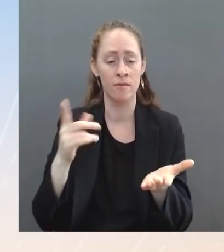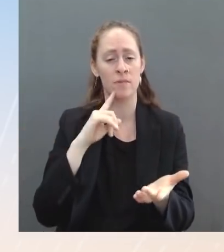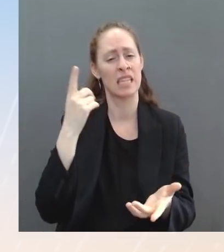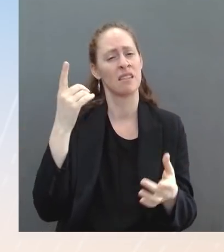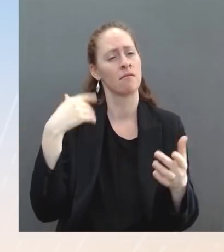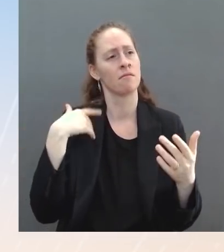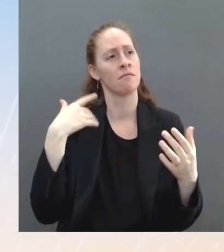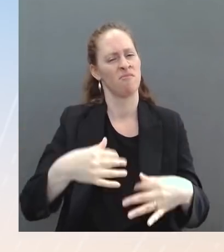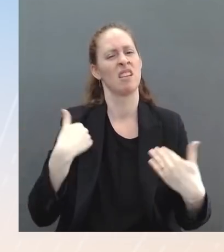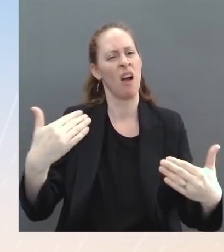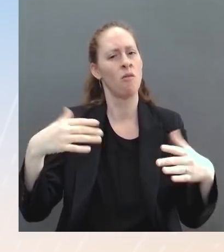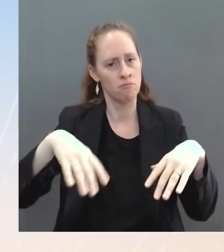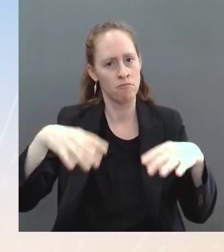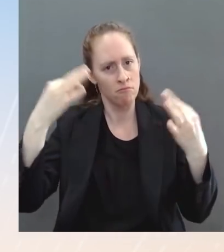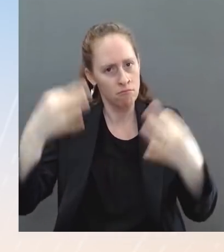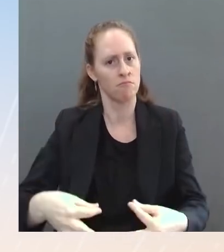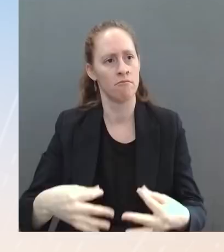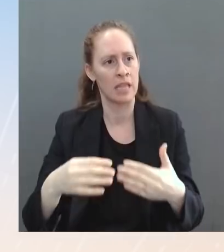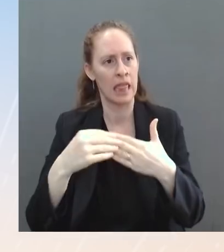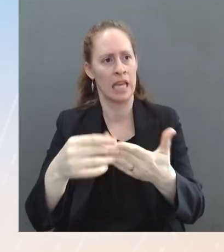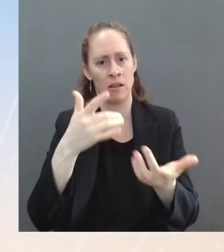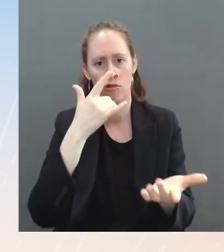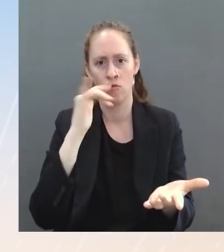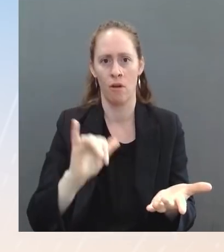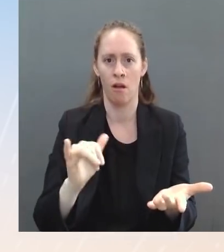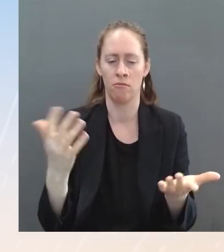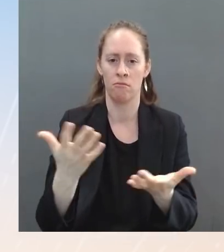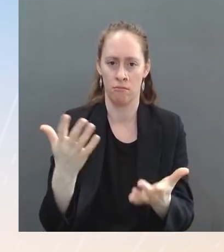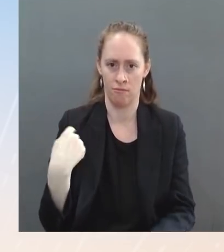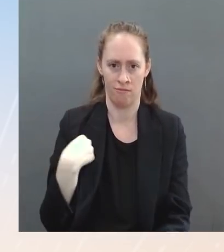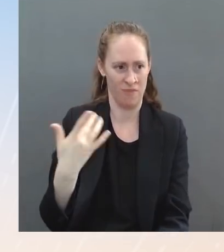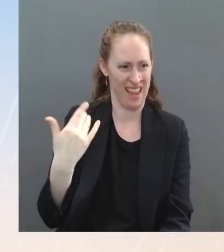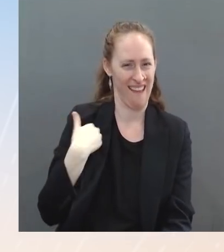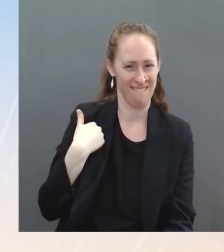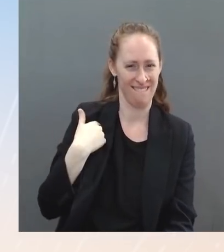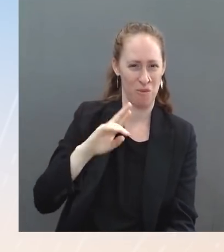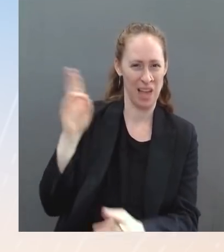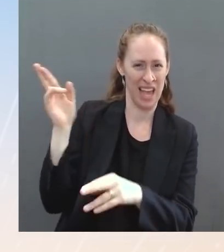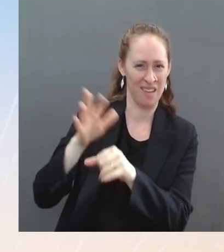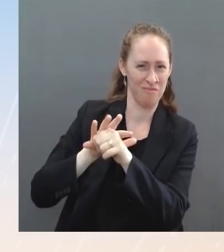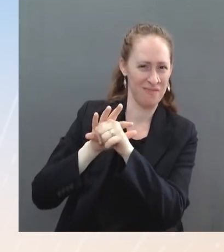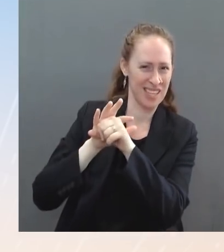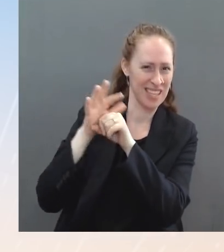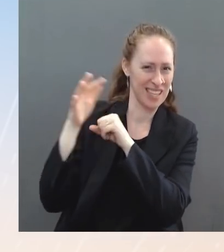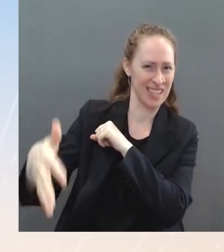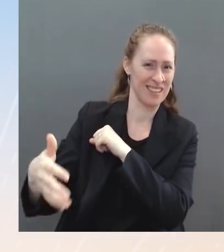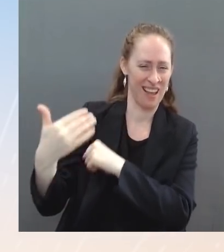We have those reserves; we have the capability to do that. And so that was a -- that was an explicit decision,